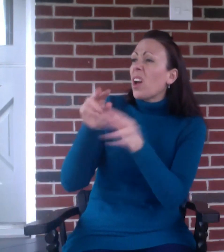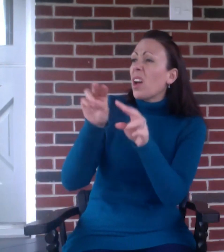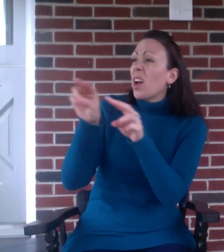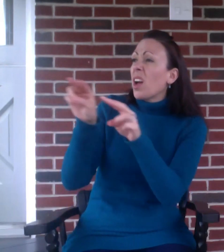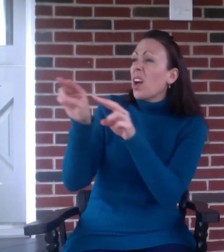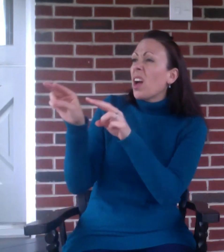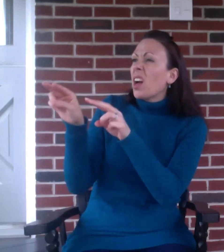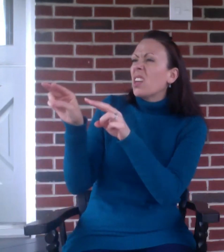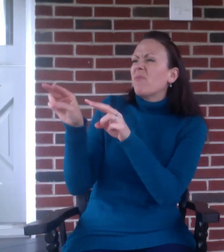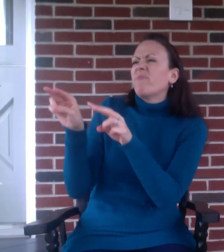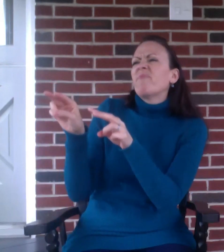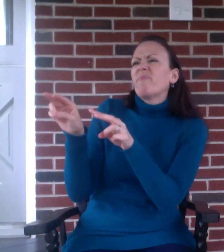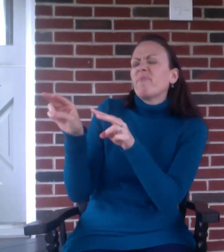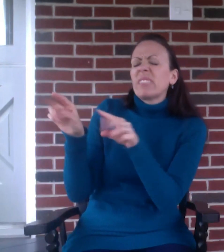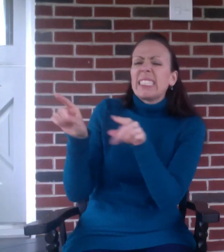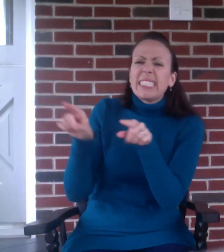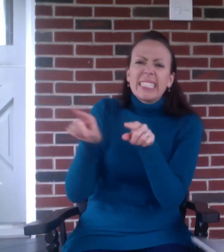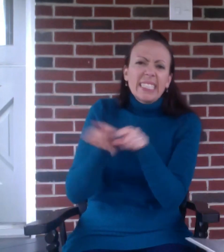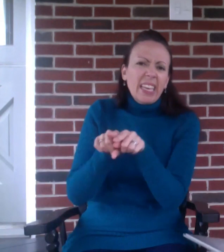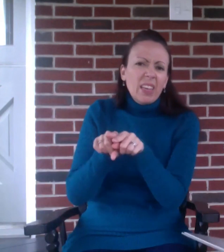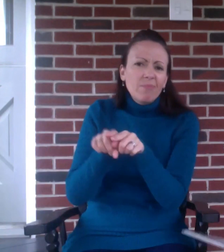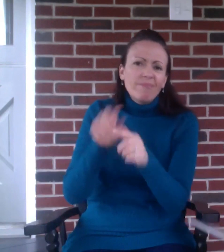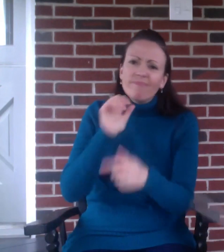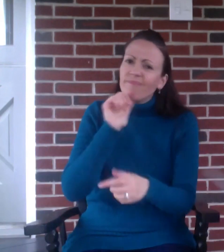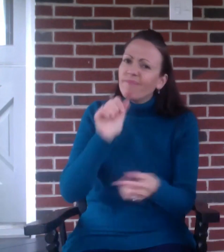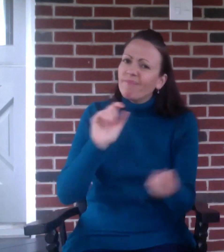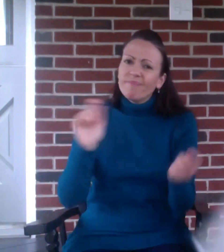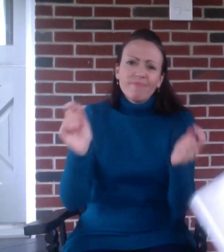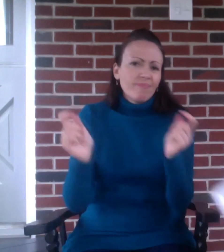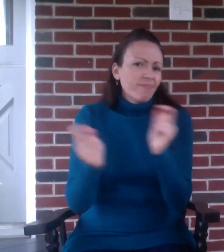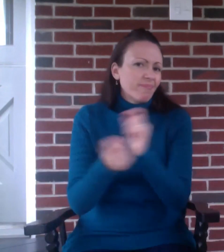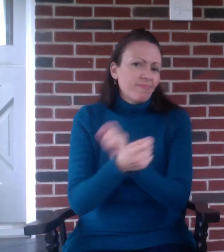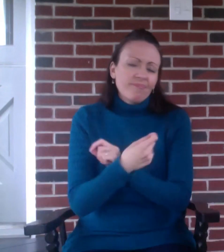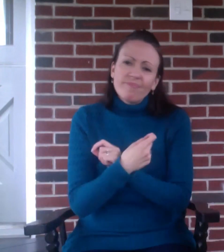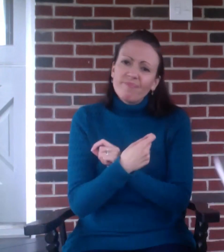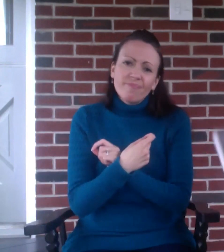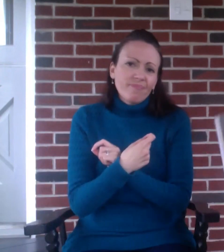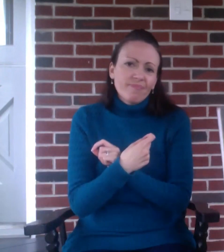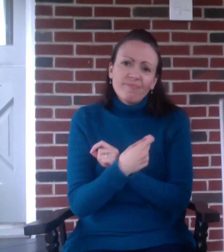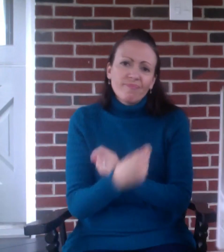It's still sad. There's all this rain and garbage everywhere.